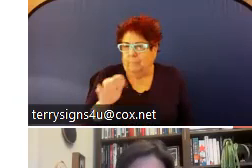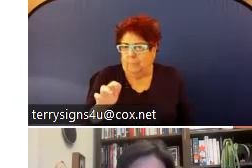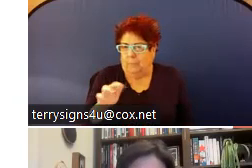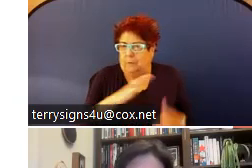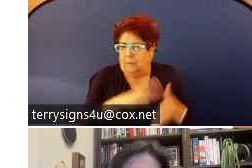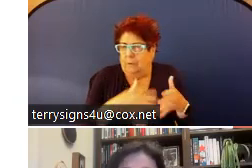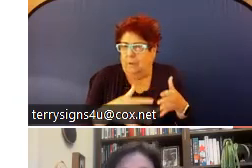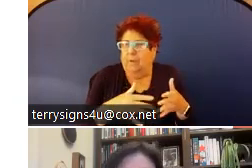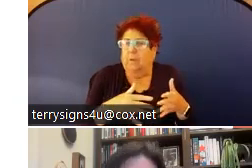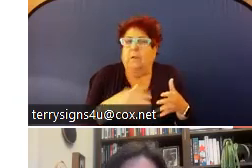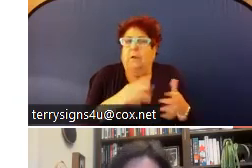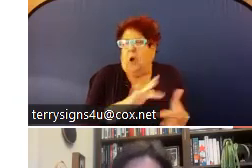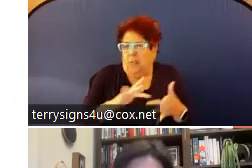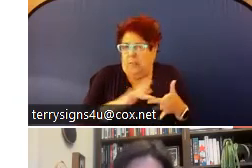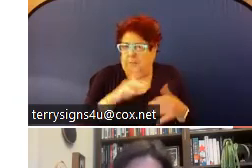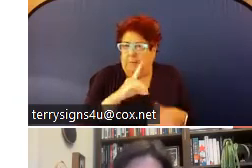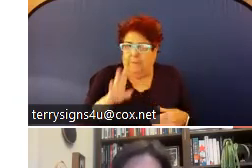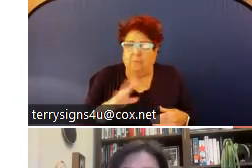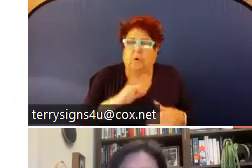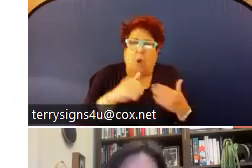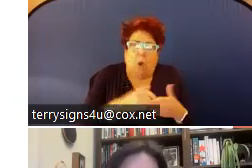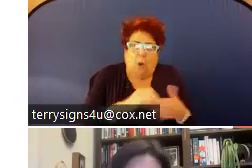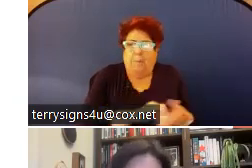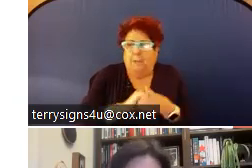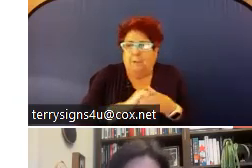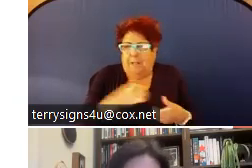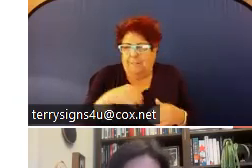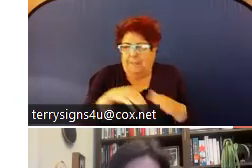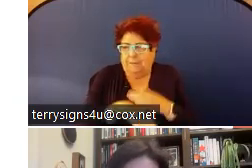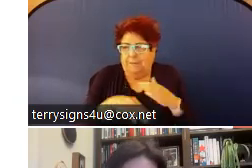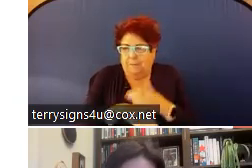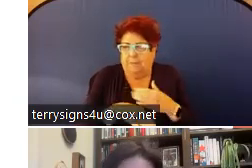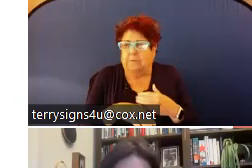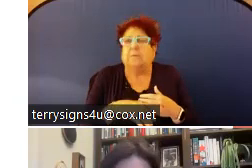to. And as the coalition has evolved, so has the database as Ryan mentioned.